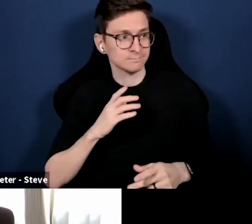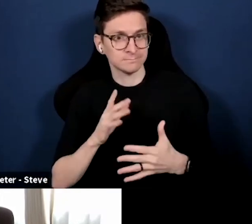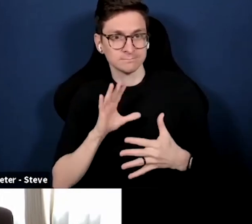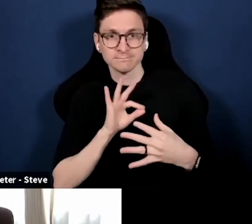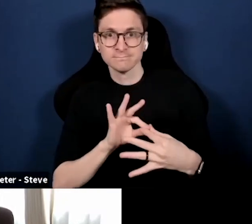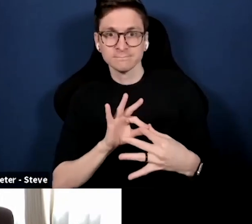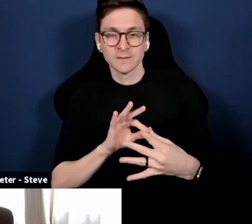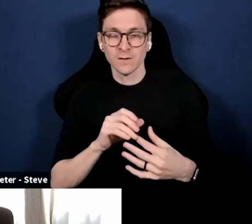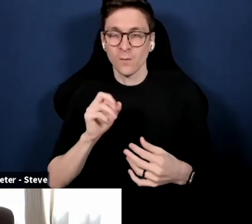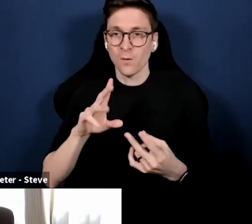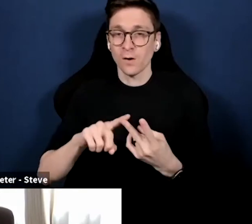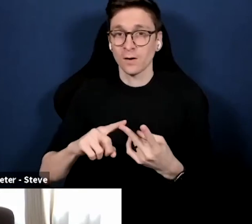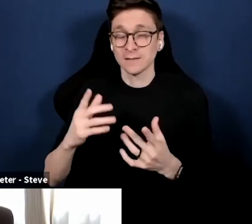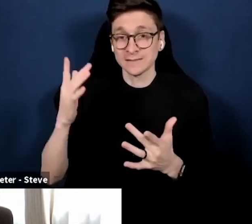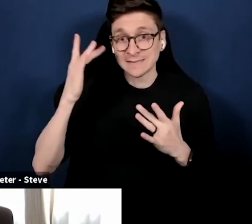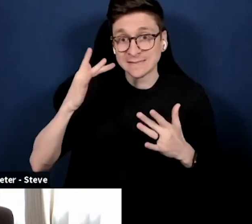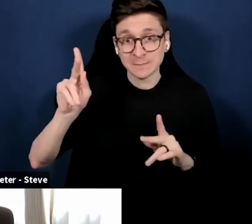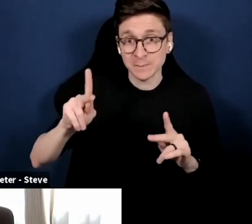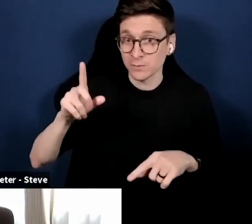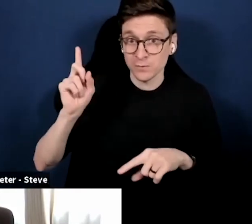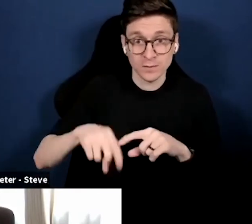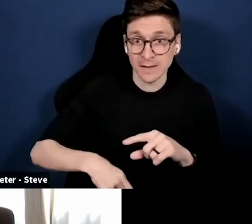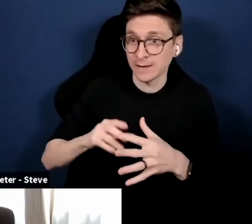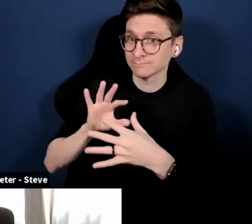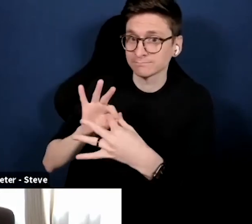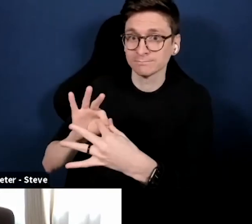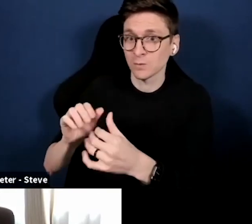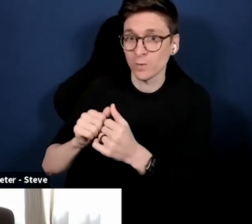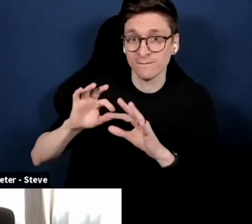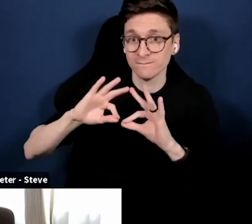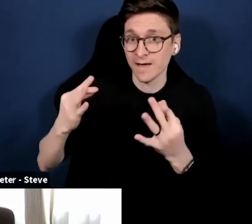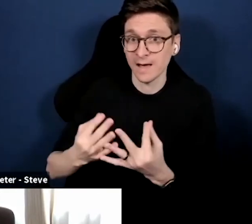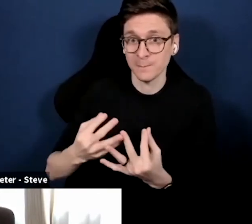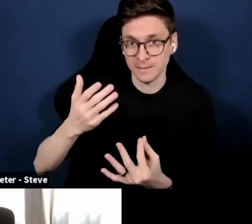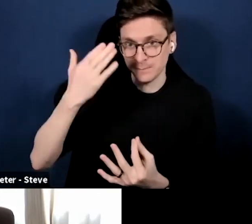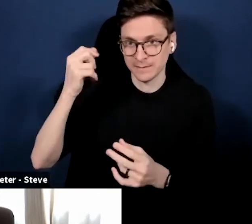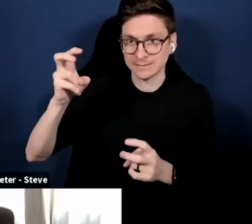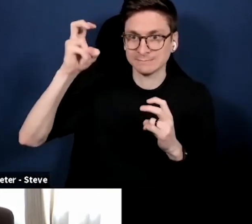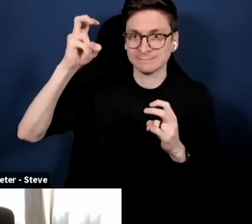that cannot see their families because of covid or these kind of situations how do you navigate